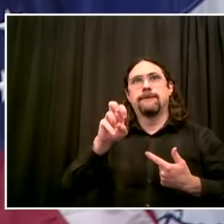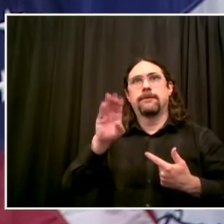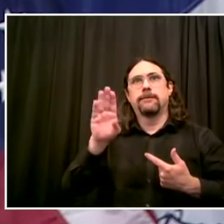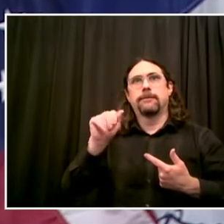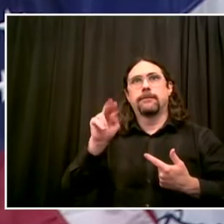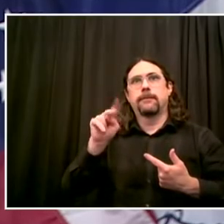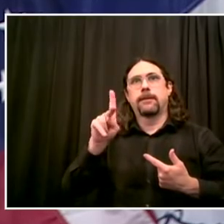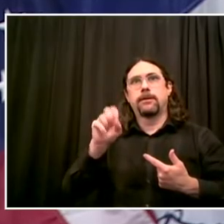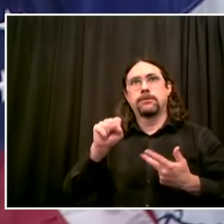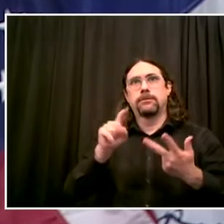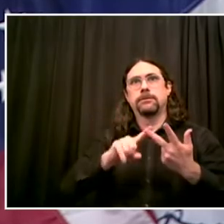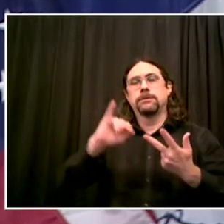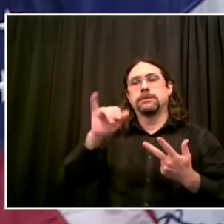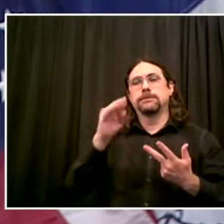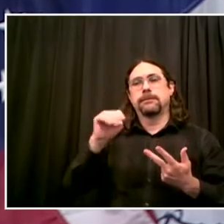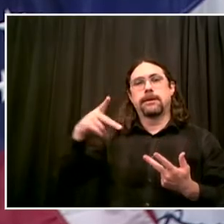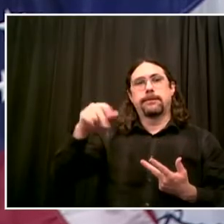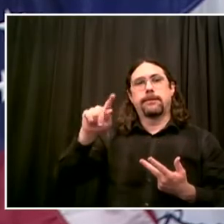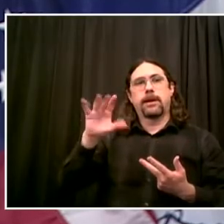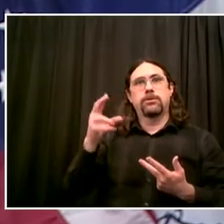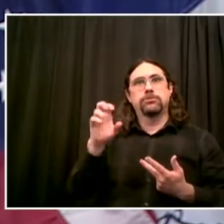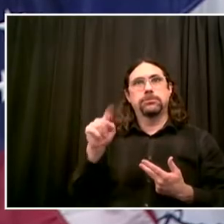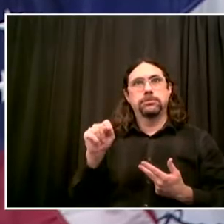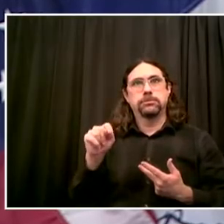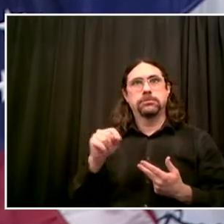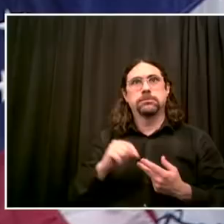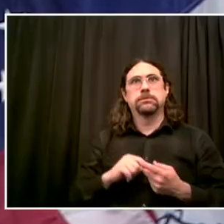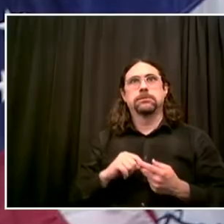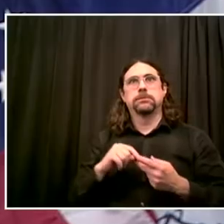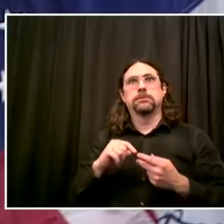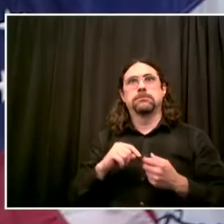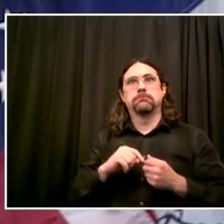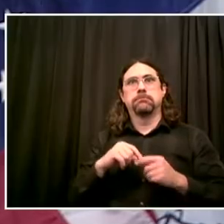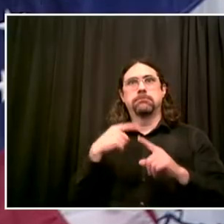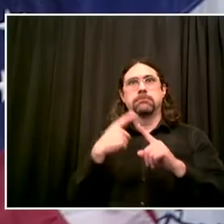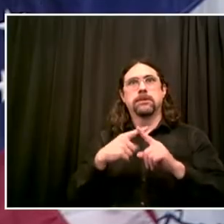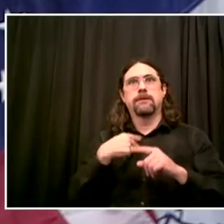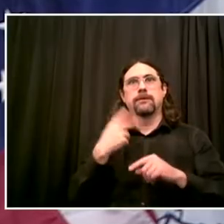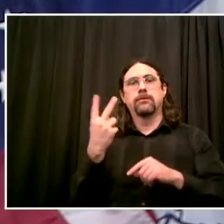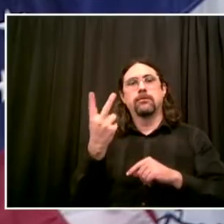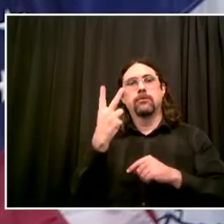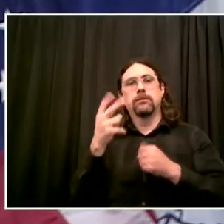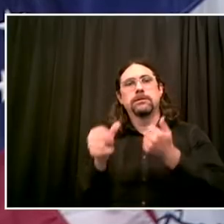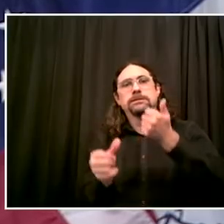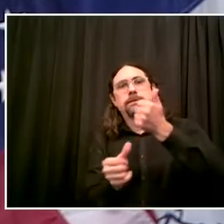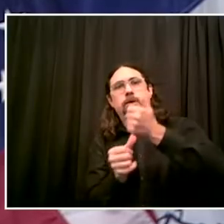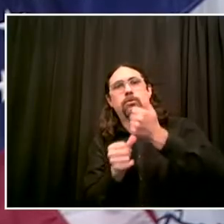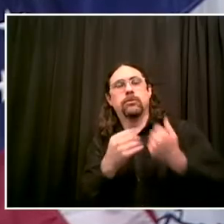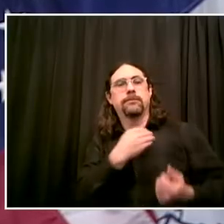REMINDER, WE